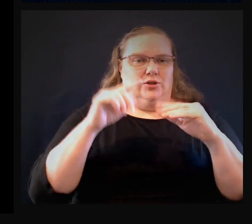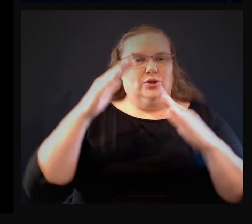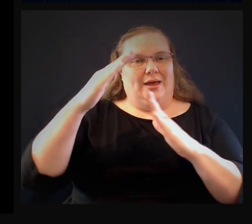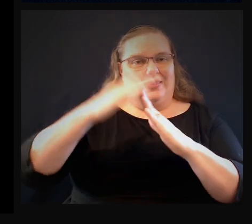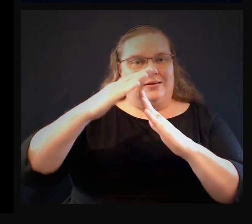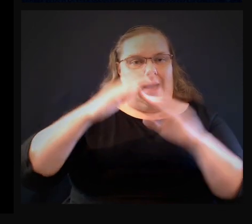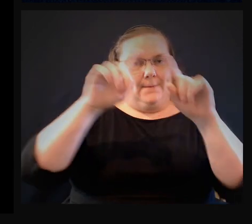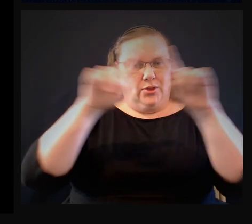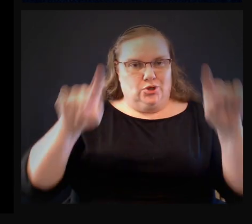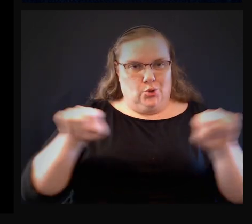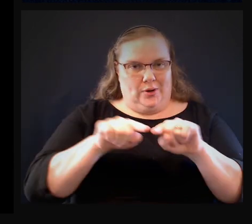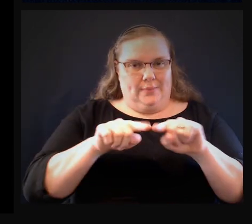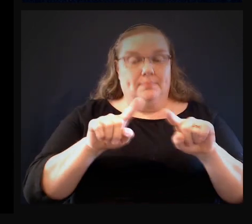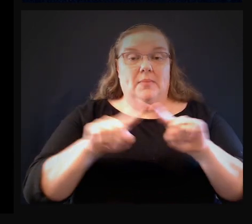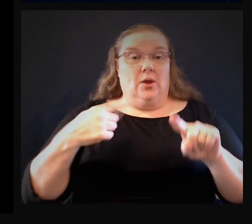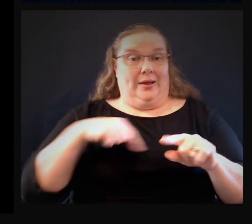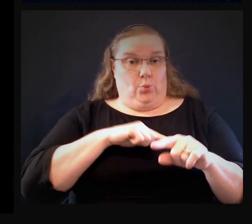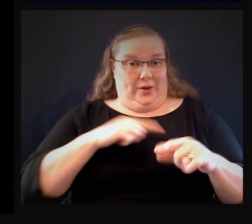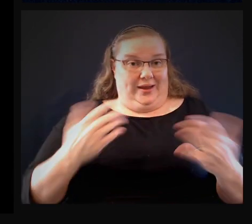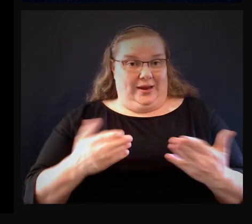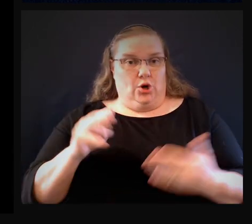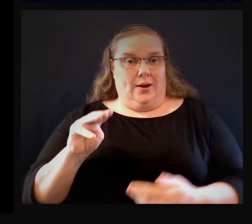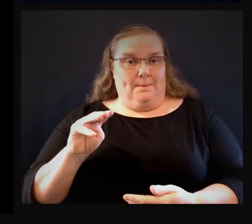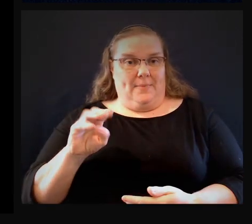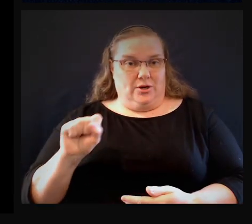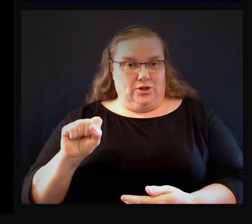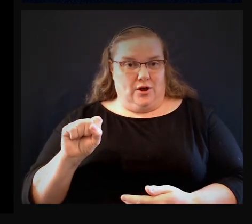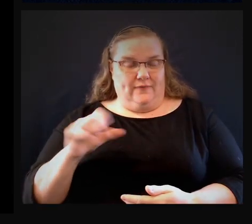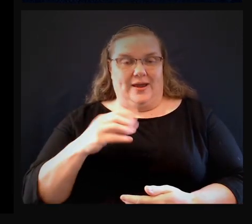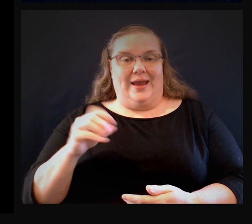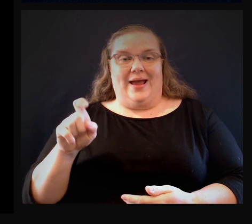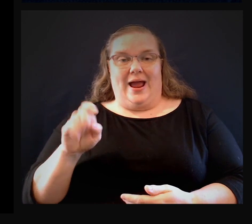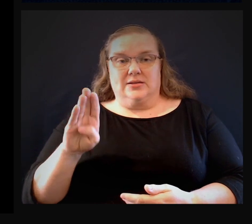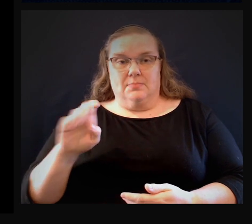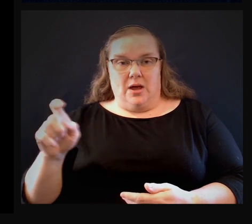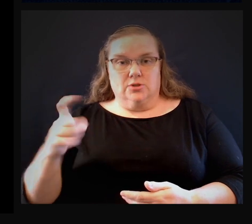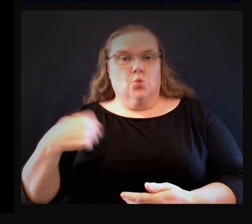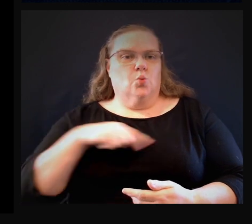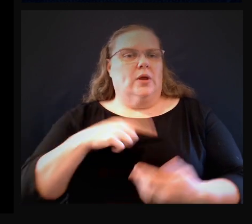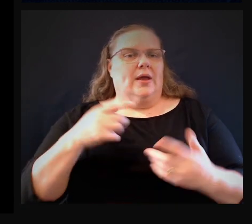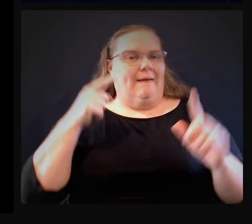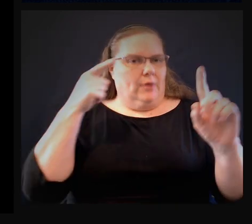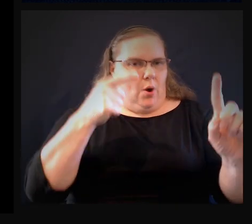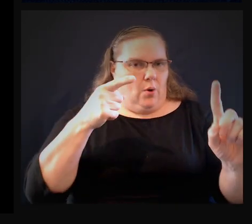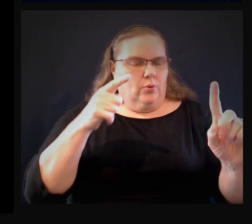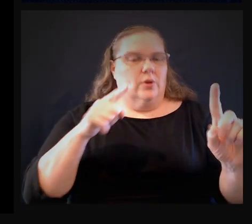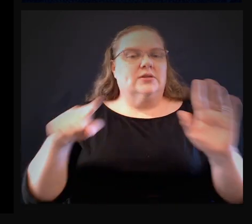Now we at Microsoft and Xbox have an ambition to be carbon negative by 2030 as an organization.